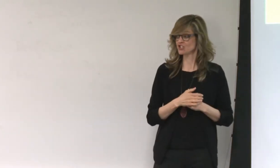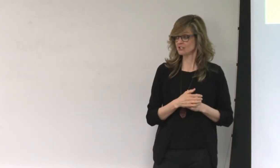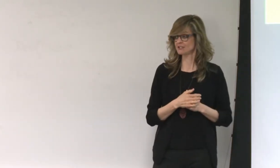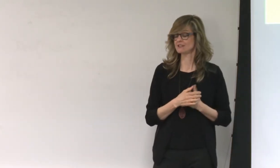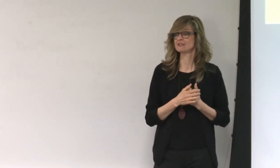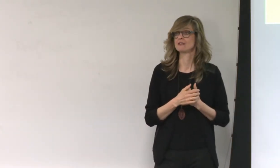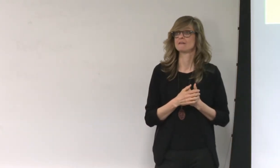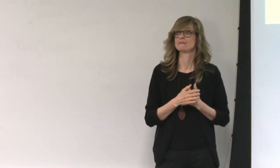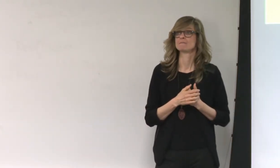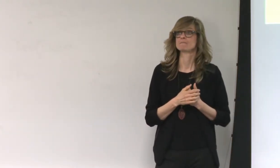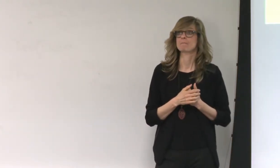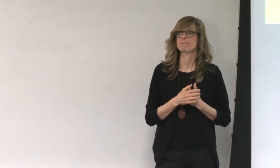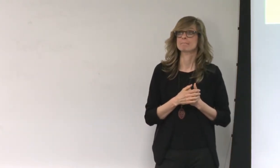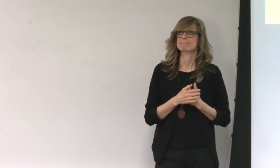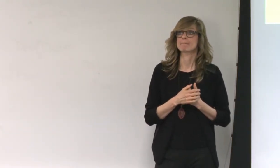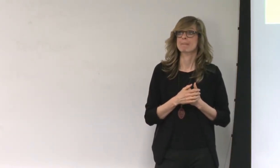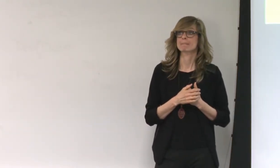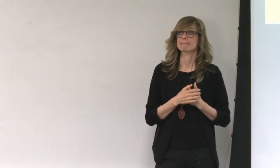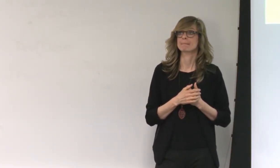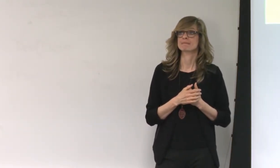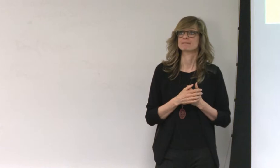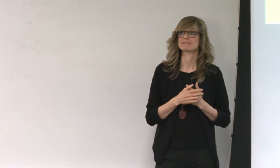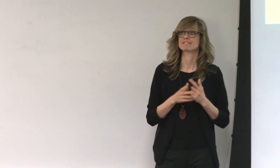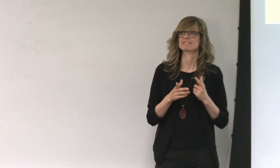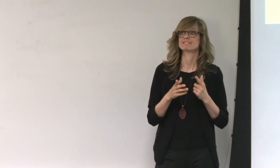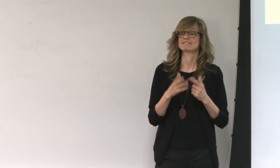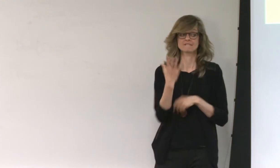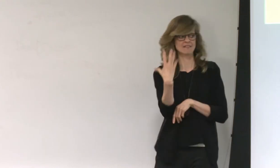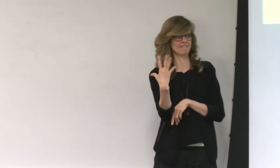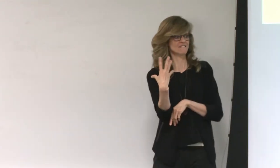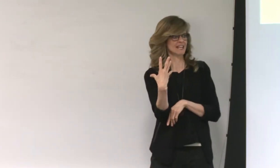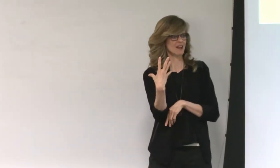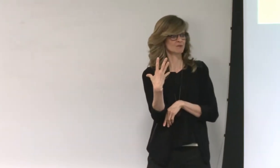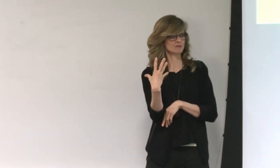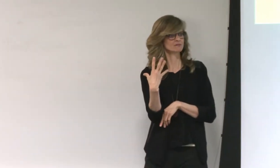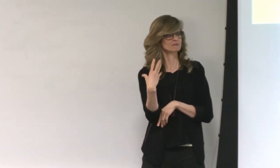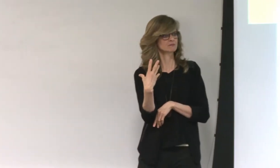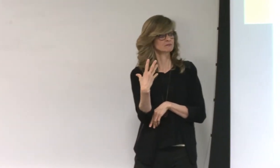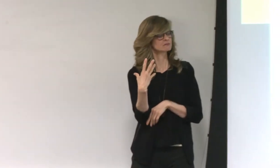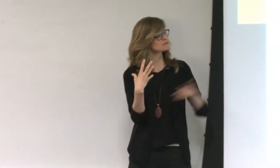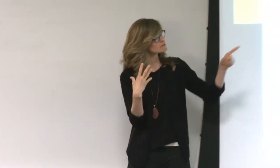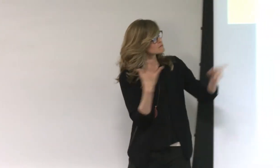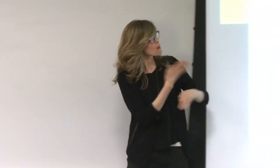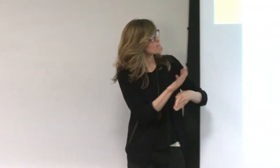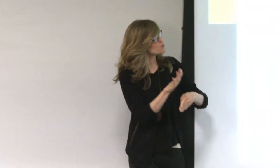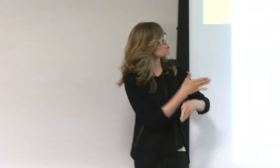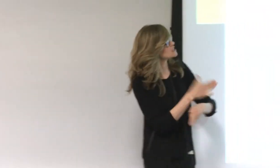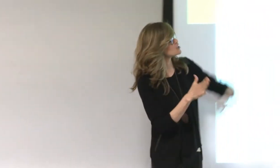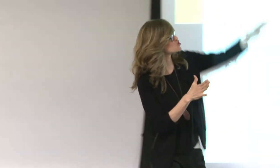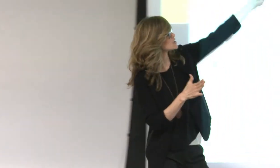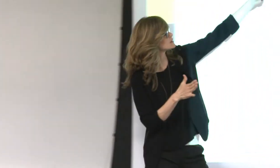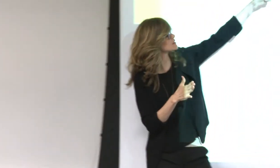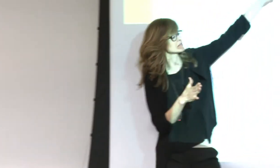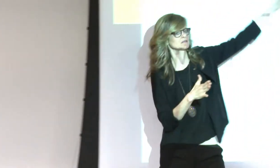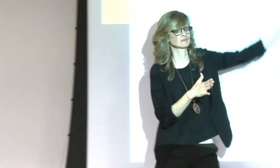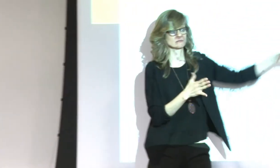HE HAD MUSICIANS THAT WERE VIDEOTAPED